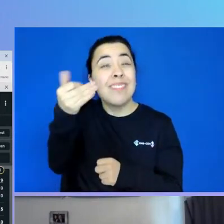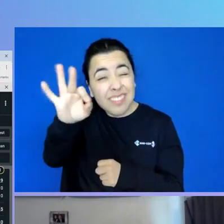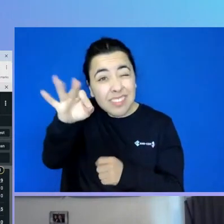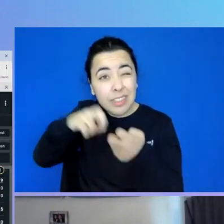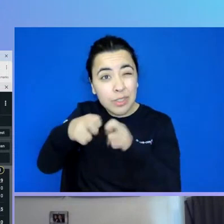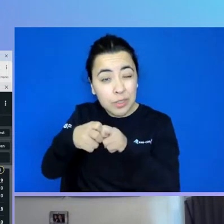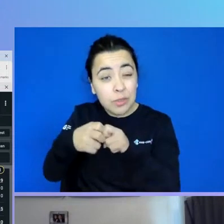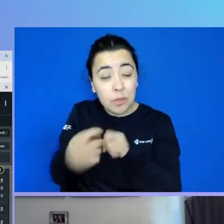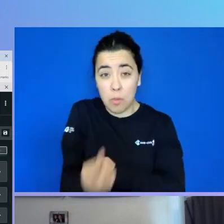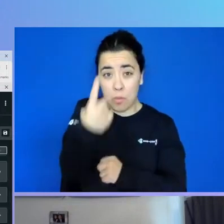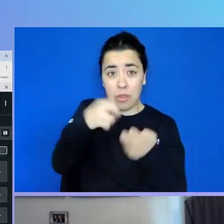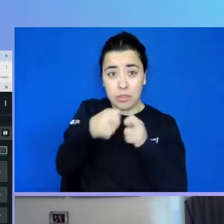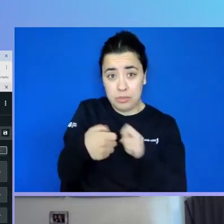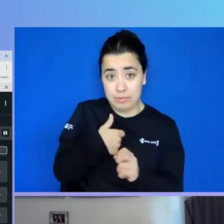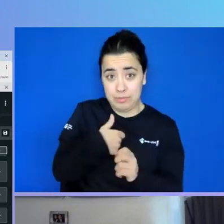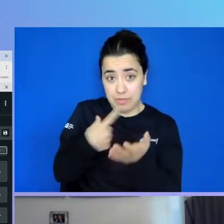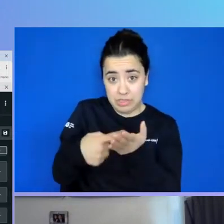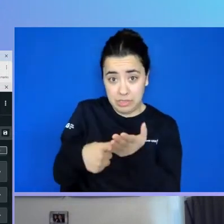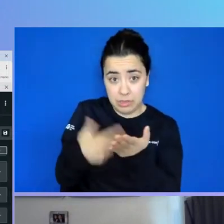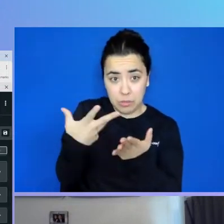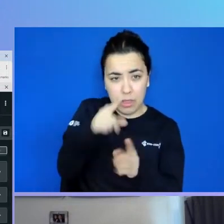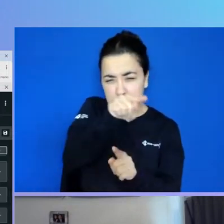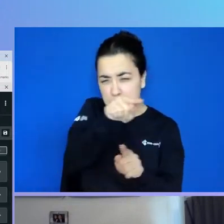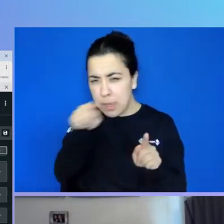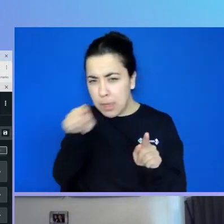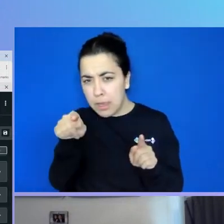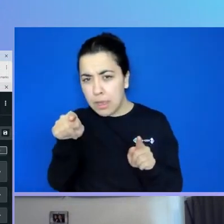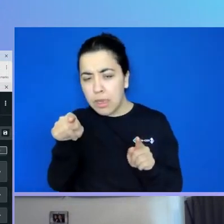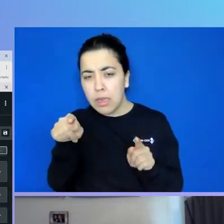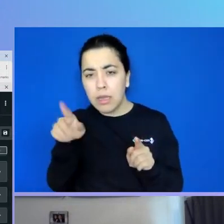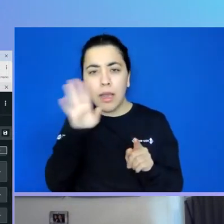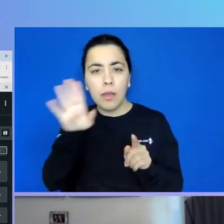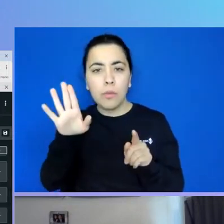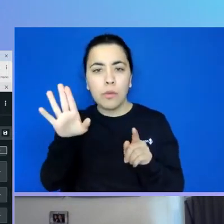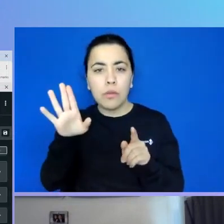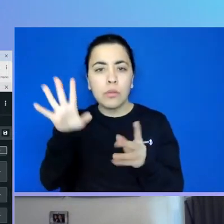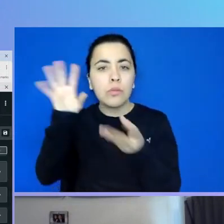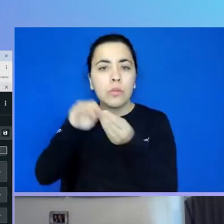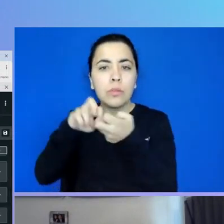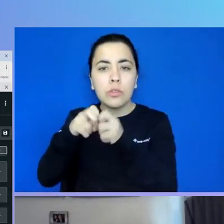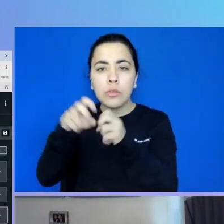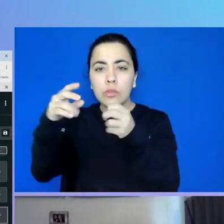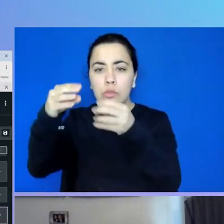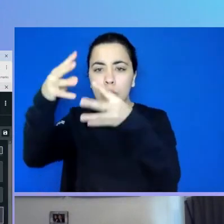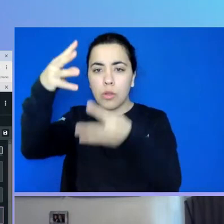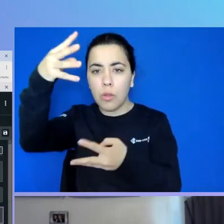about it. I'm just going to close the total window screen there. The issue that I was talking about is for elements